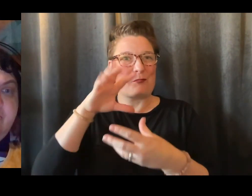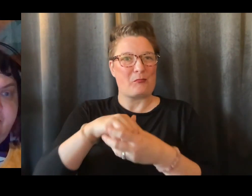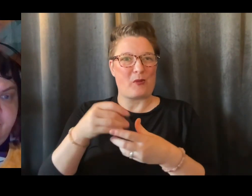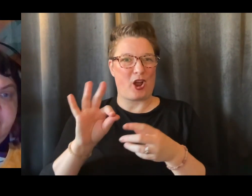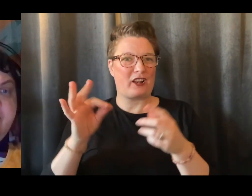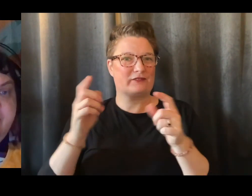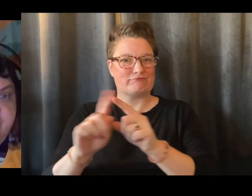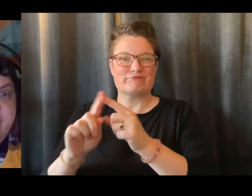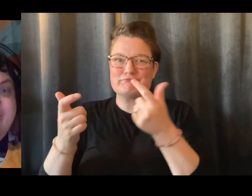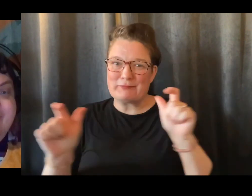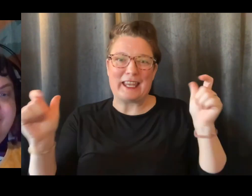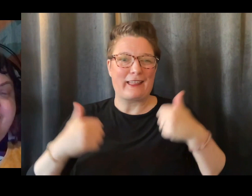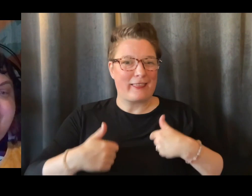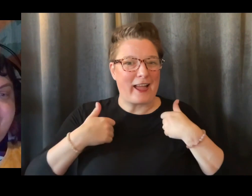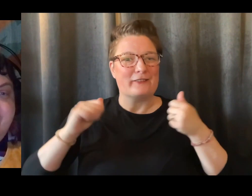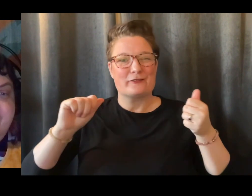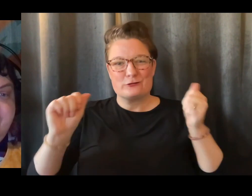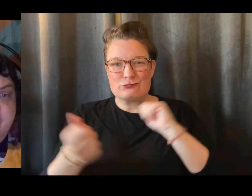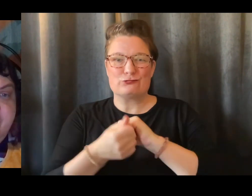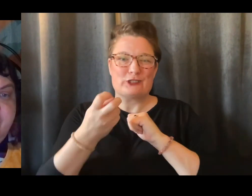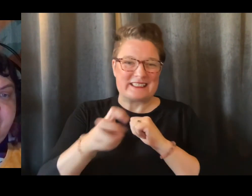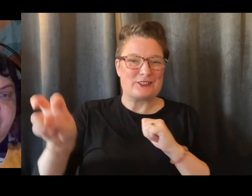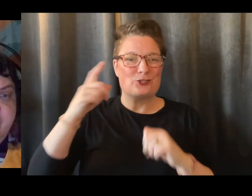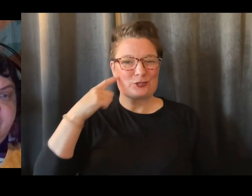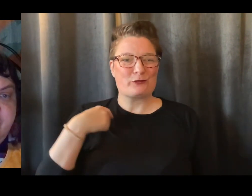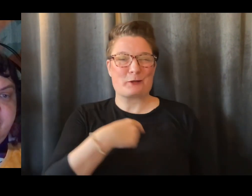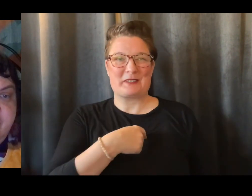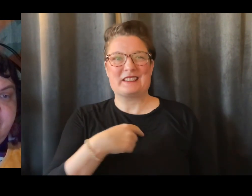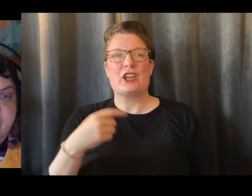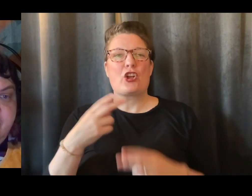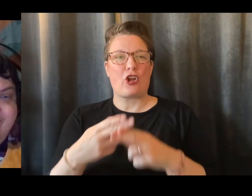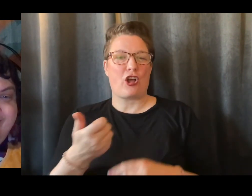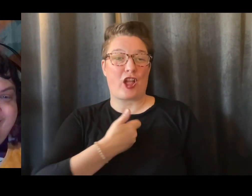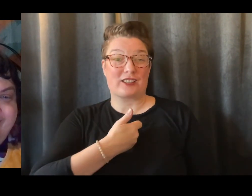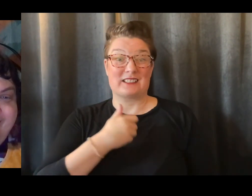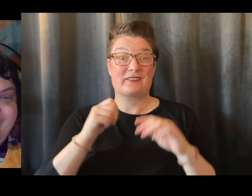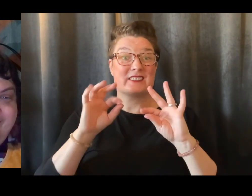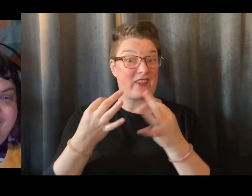Um, we call ourselves framily. And. It definitely it.